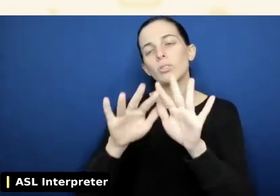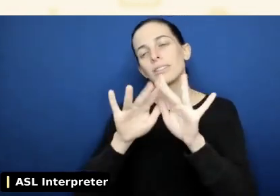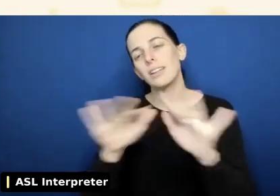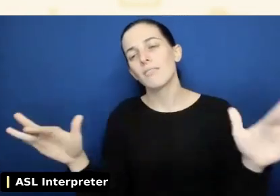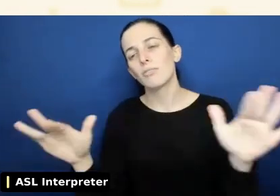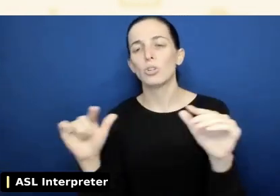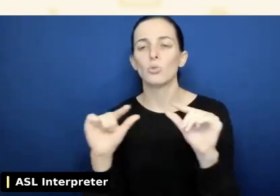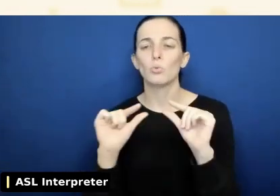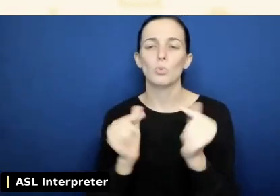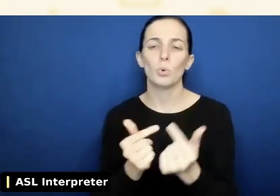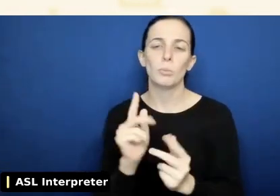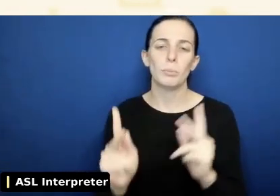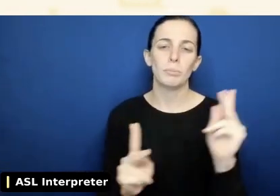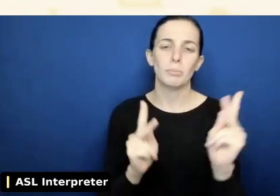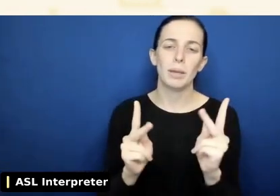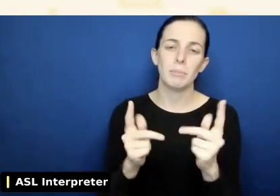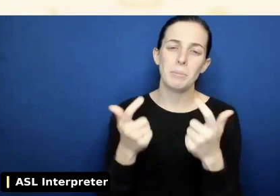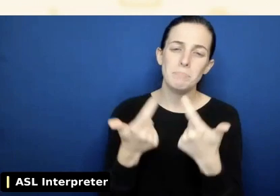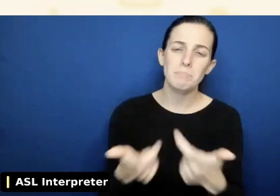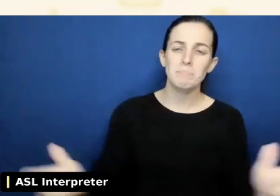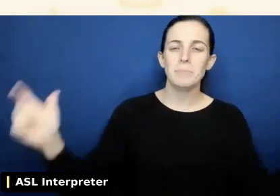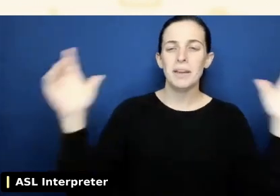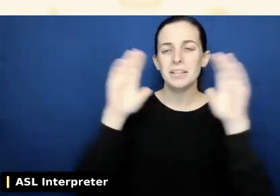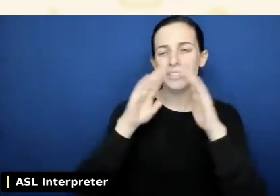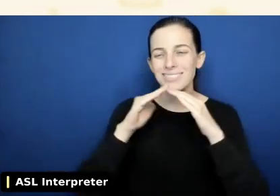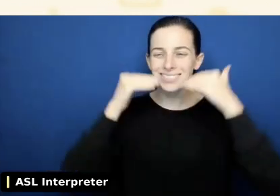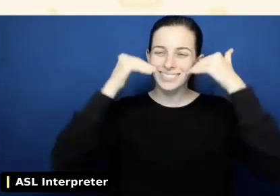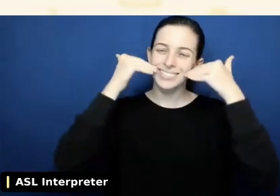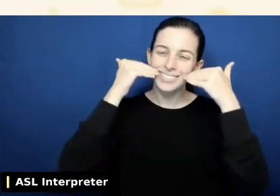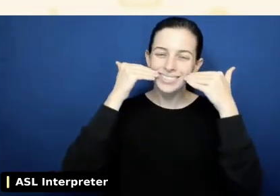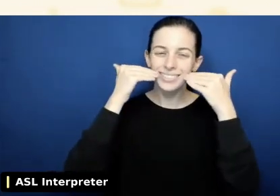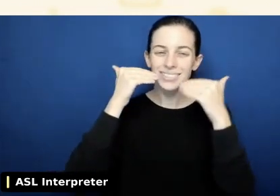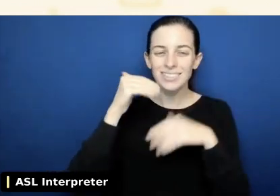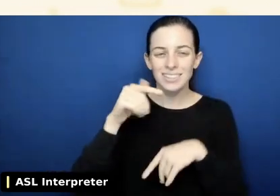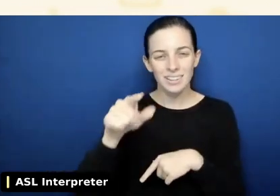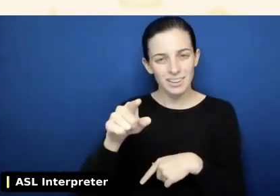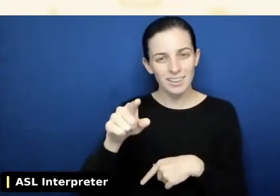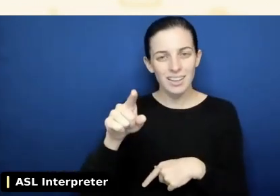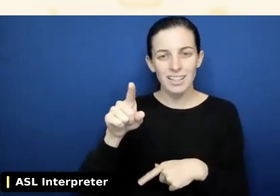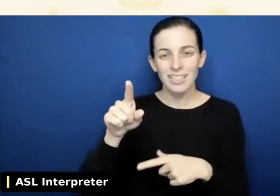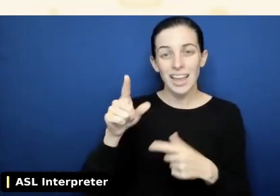with big smiles on their faces and they raise their hands of enjoyment.